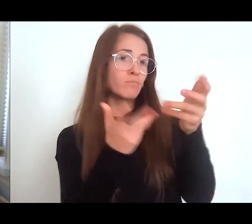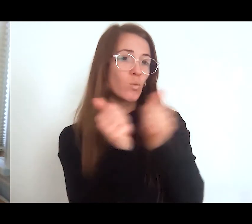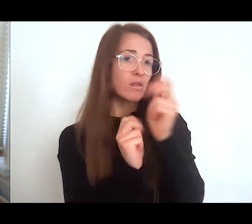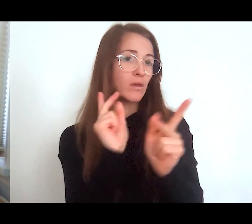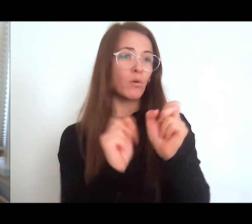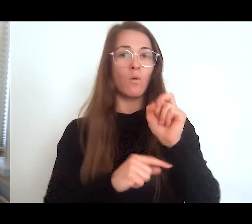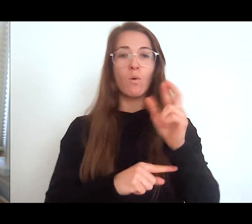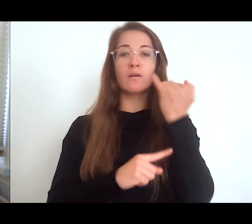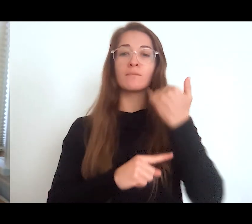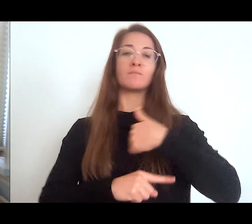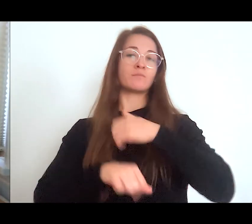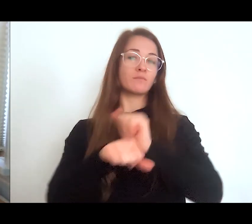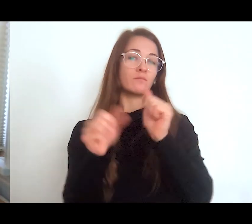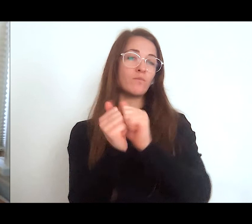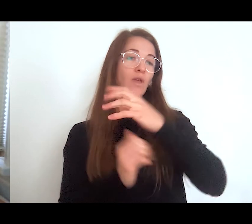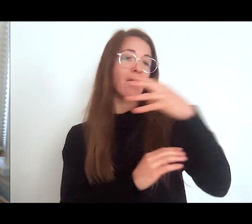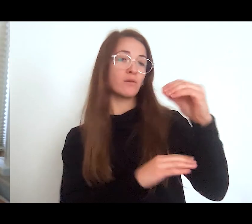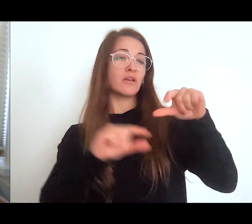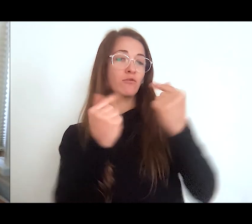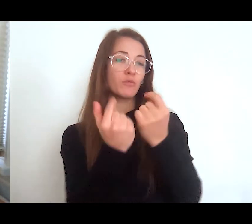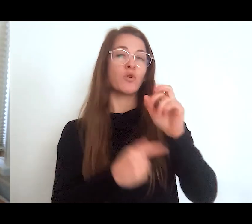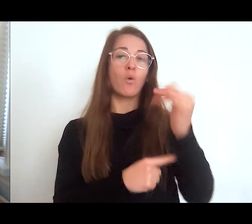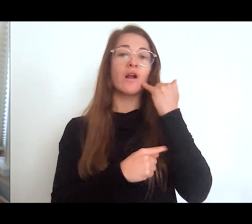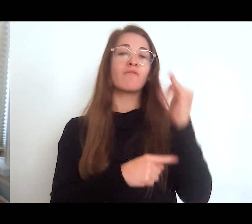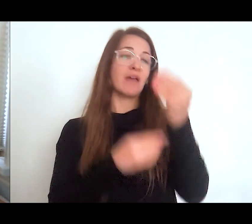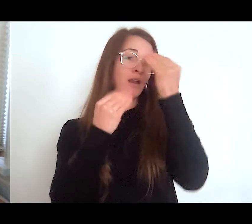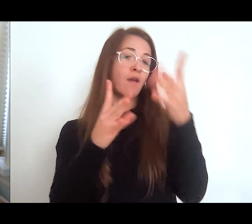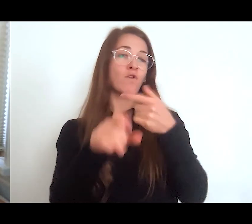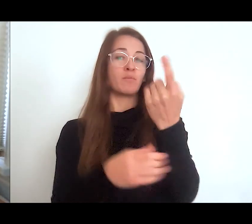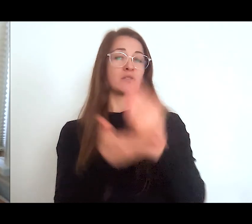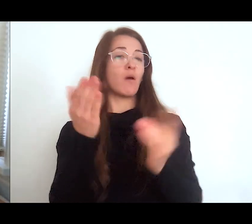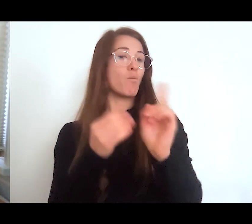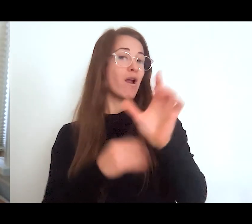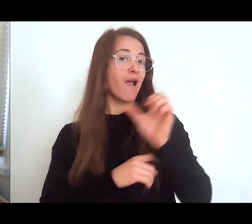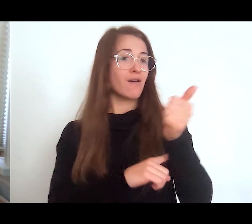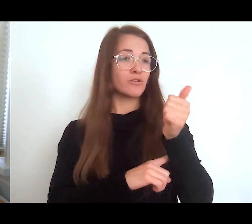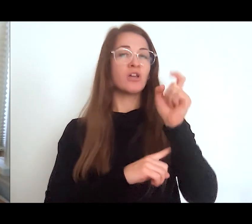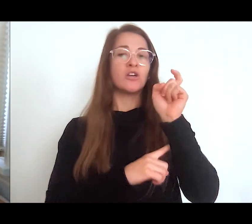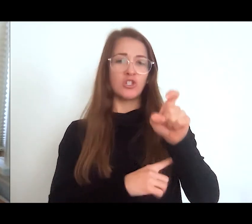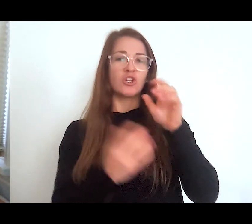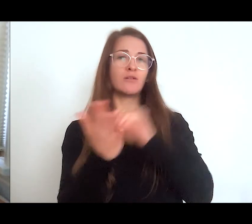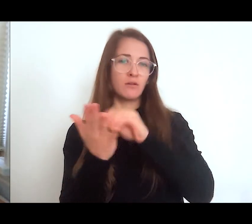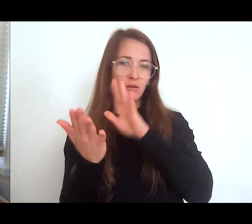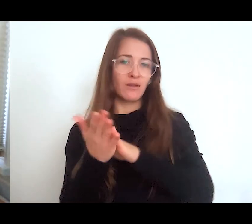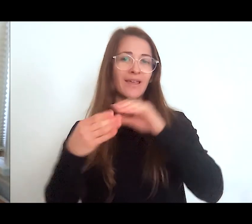AROUND, SPEAKING TO INDIVIDUALS, OR IF WE WORK WITH OUTSIDE GROUPS OR PULLED THAT INFORMATION FROM SOME WHERE ELSE